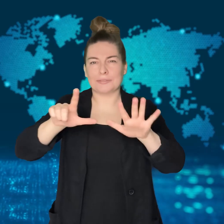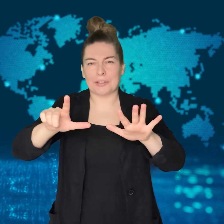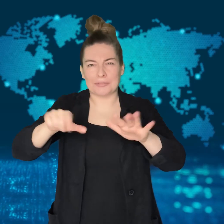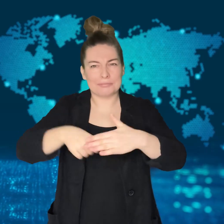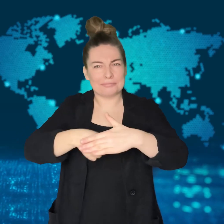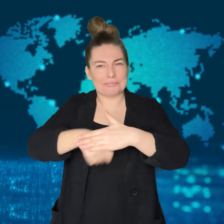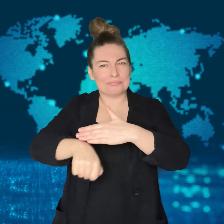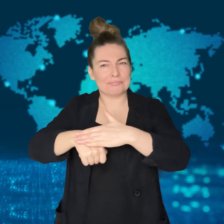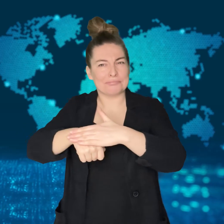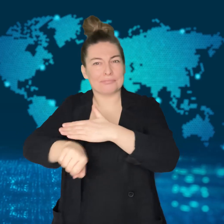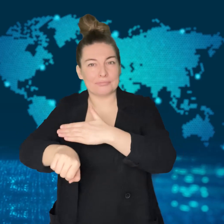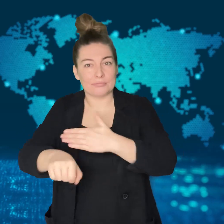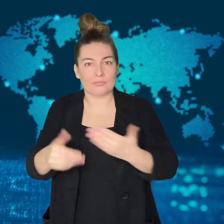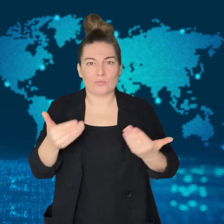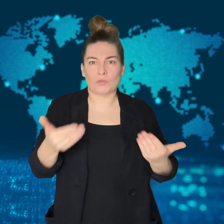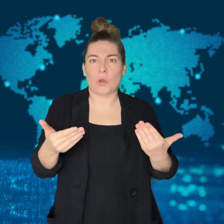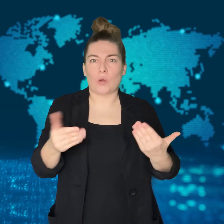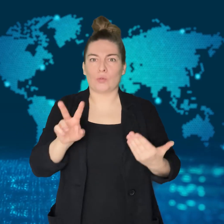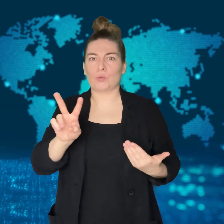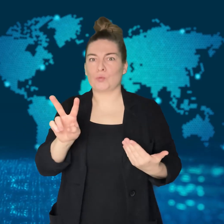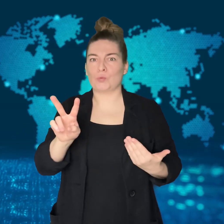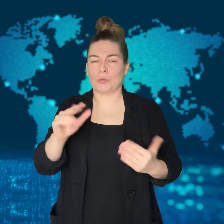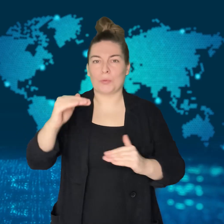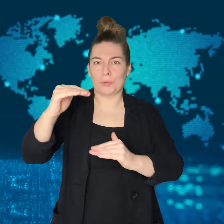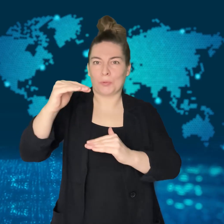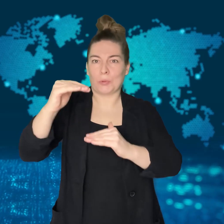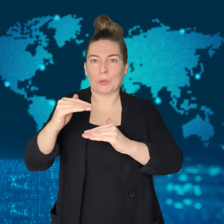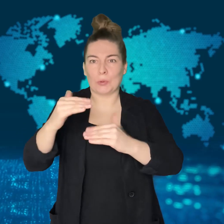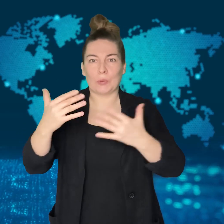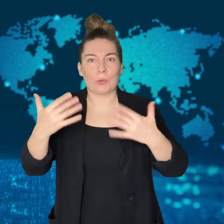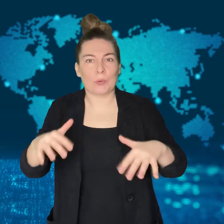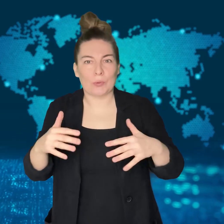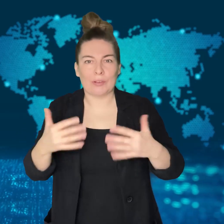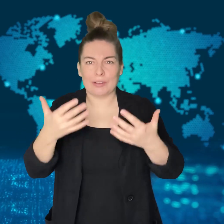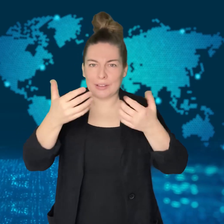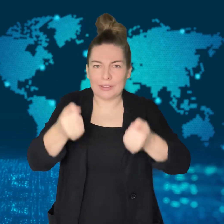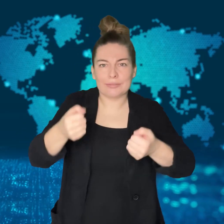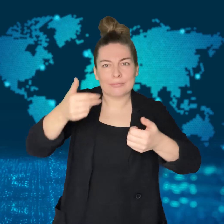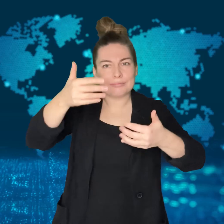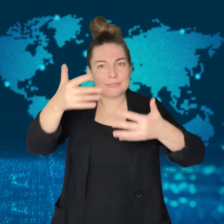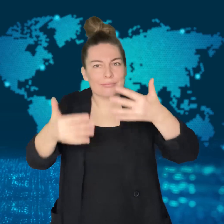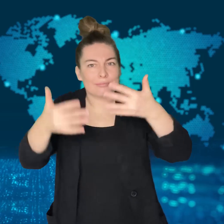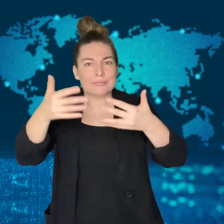there were 5.7 births per woman.